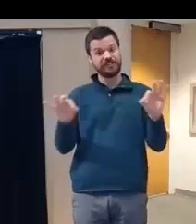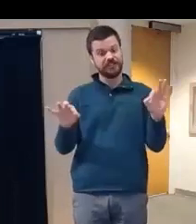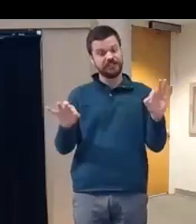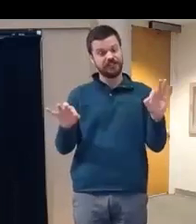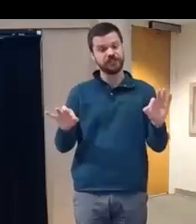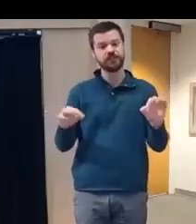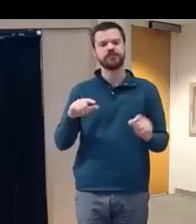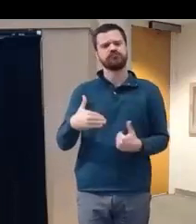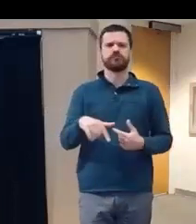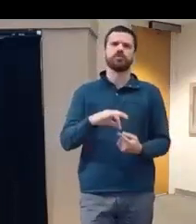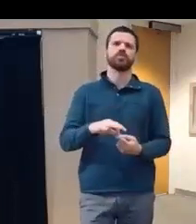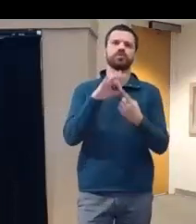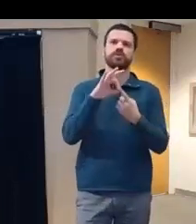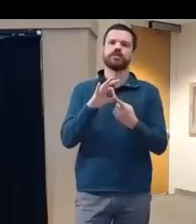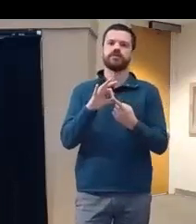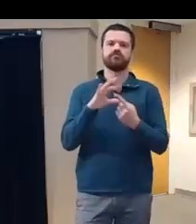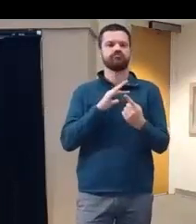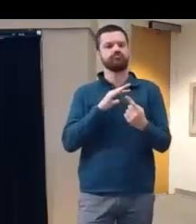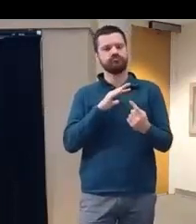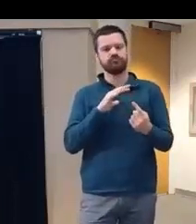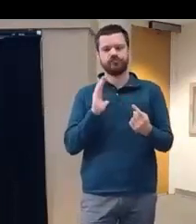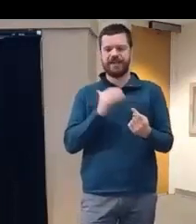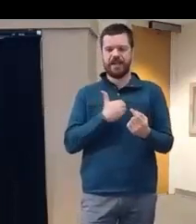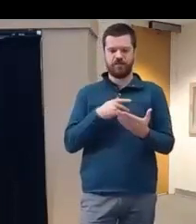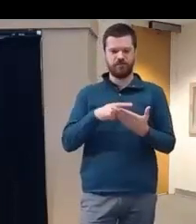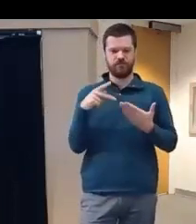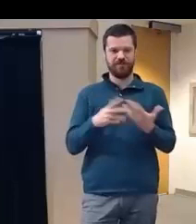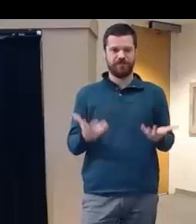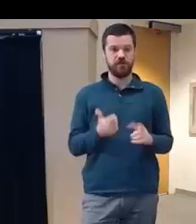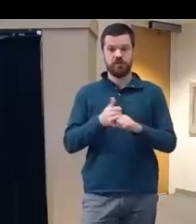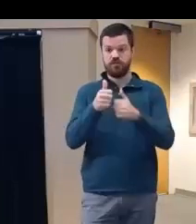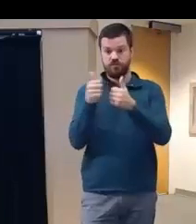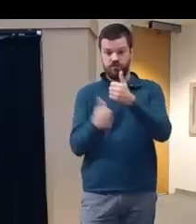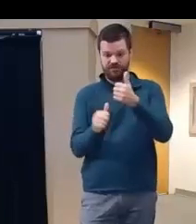is a very unique feature of a program like ours in that it's housed here in academic medicine